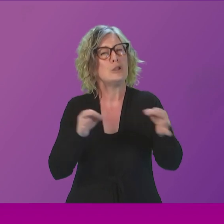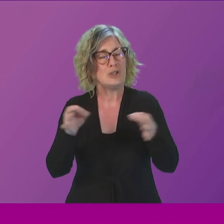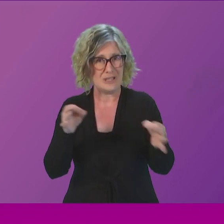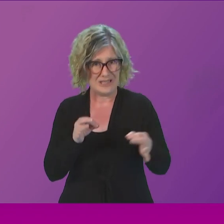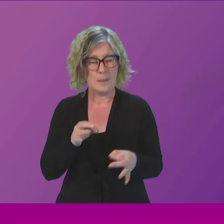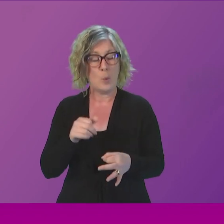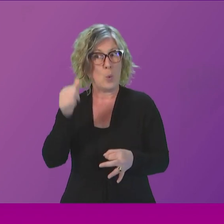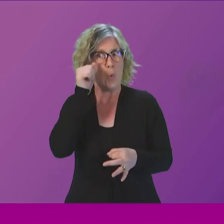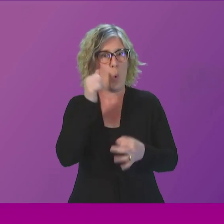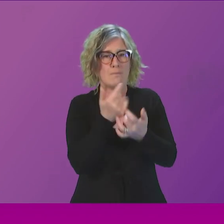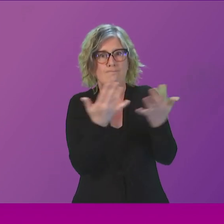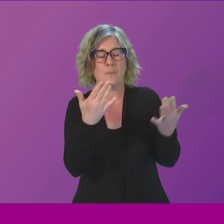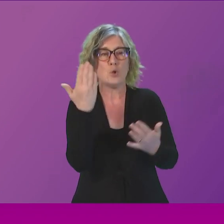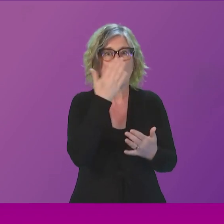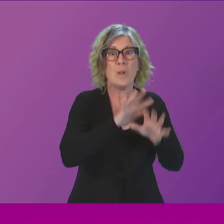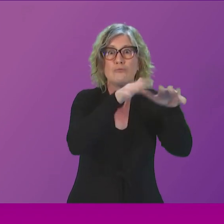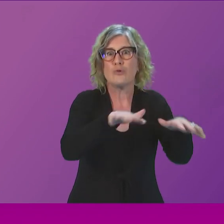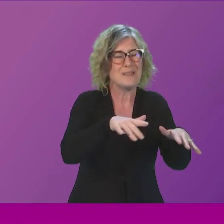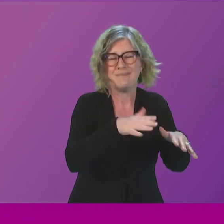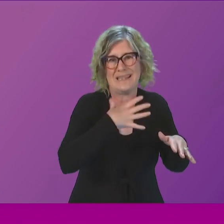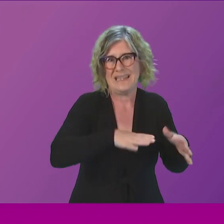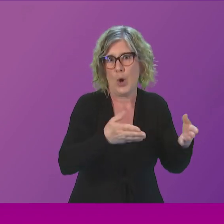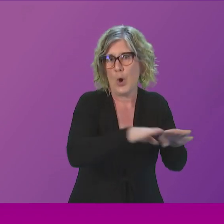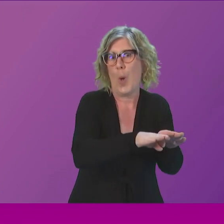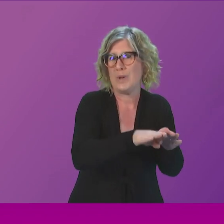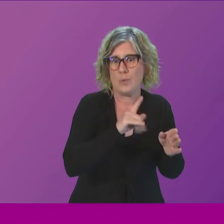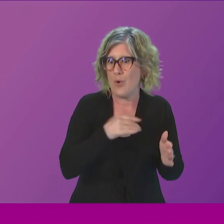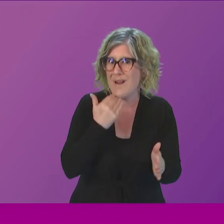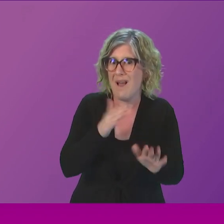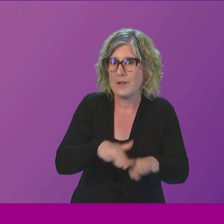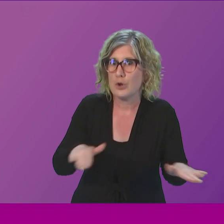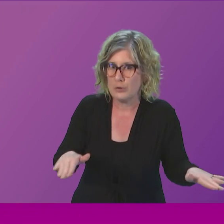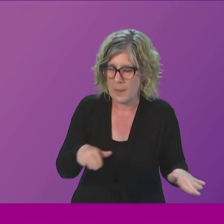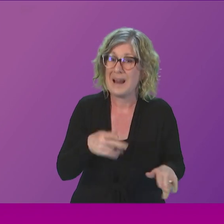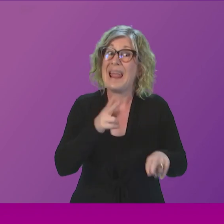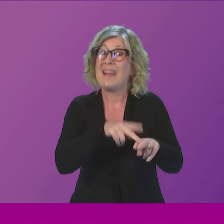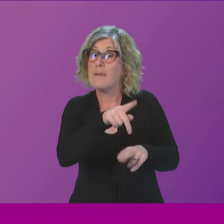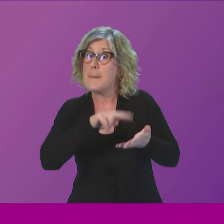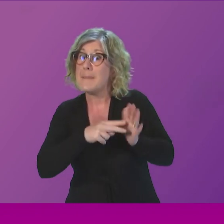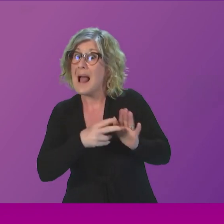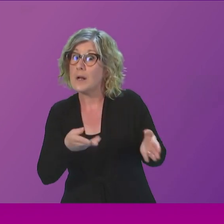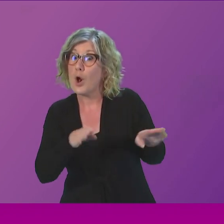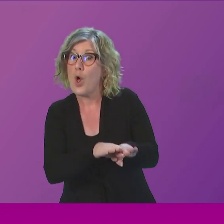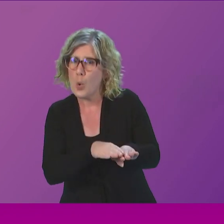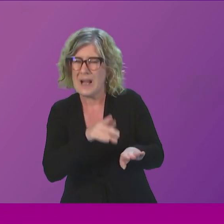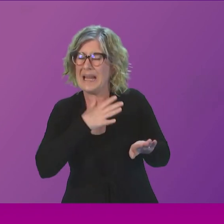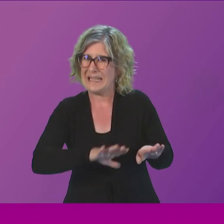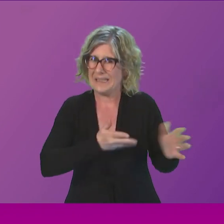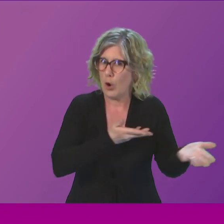When local authorities plan to close rural schools, they are required to undertake a thorough and lengthy consultation process.